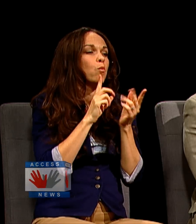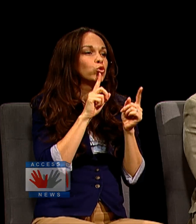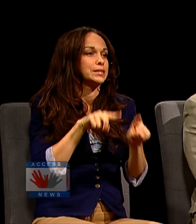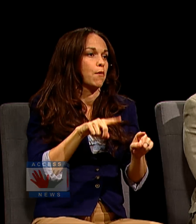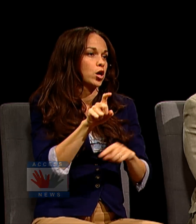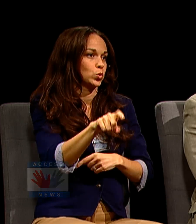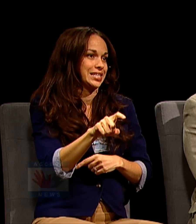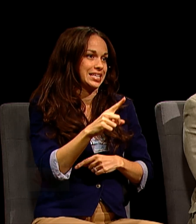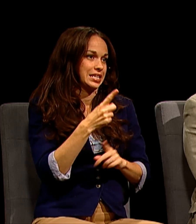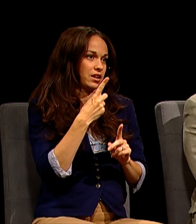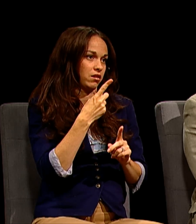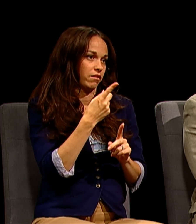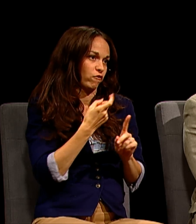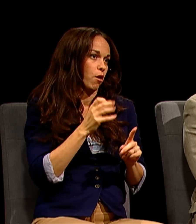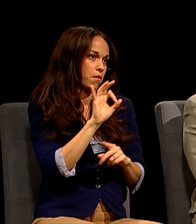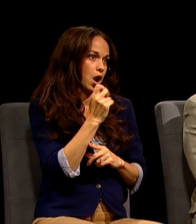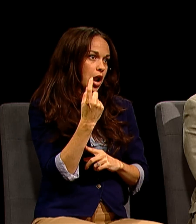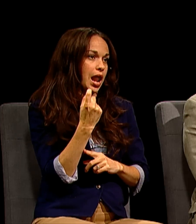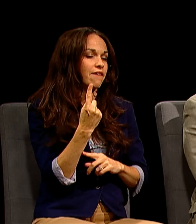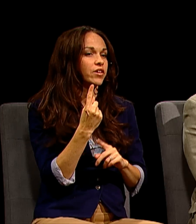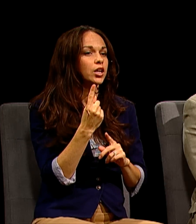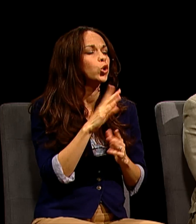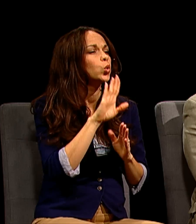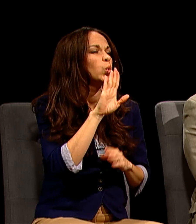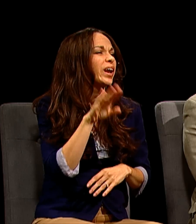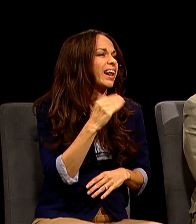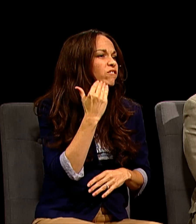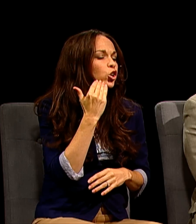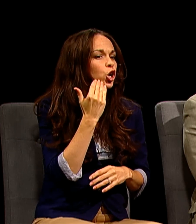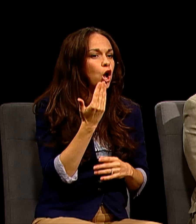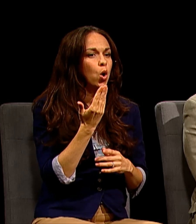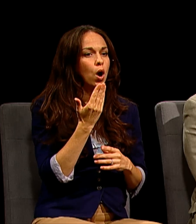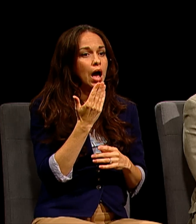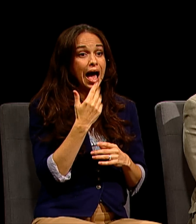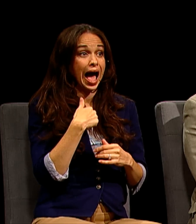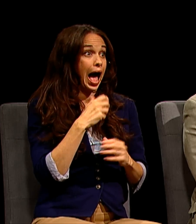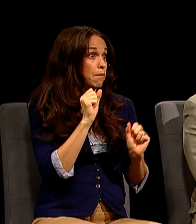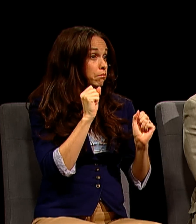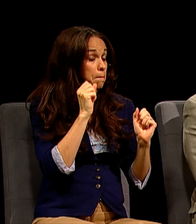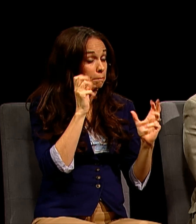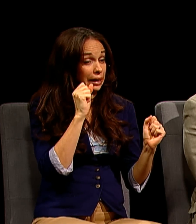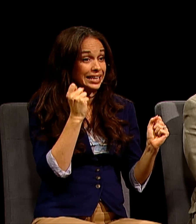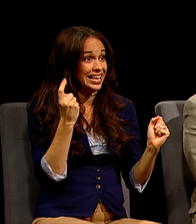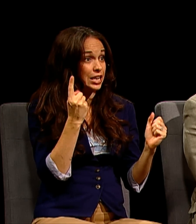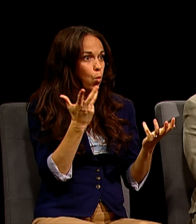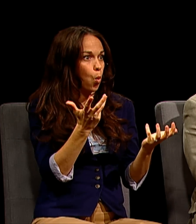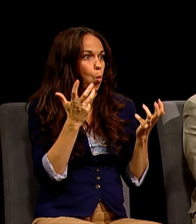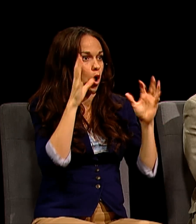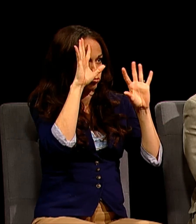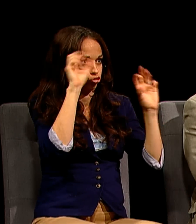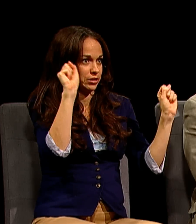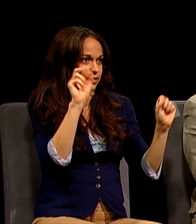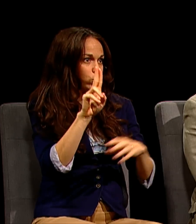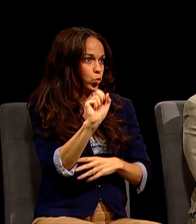You kind of never know, I'm amazed that anybody wants to be president in the United Sates. It's just such a difficult job, we are